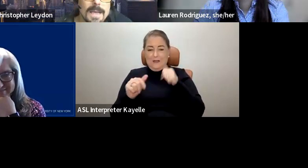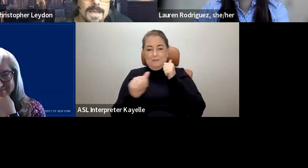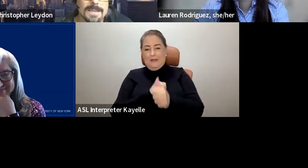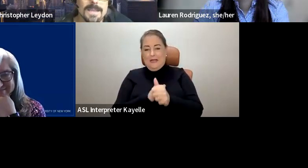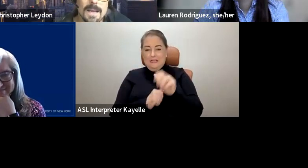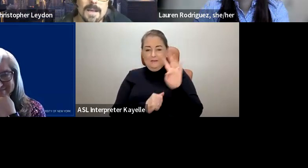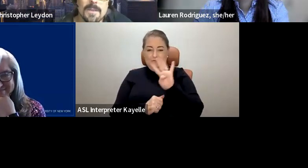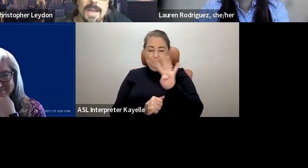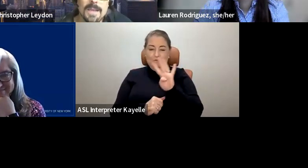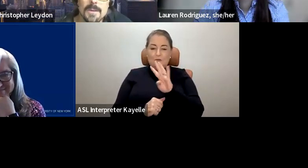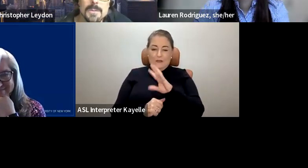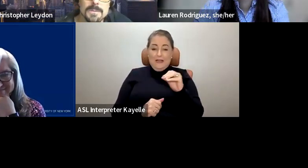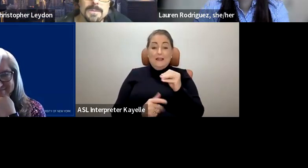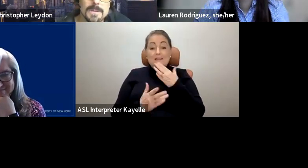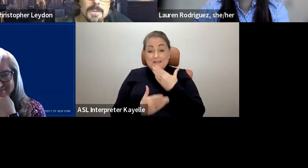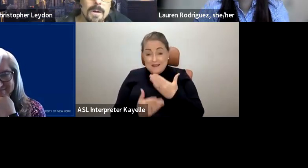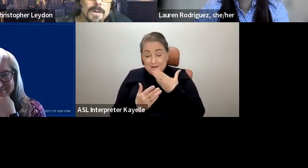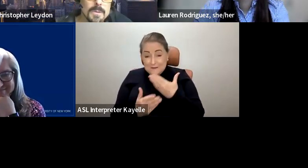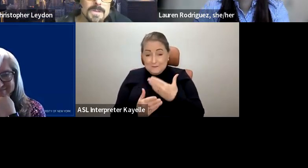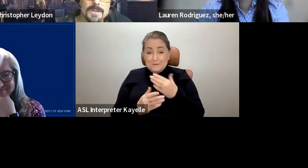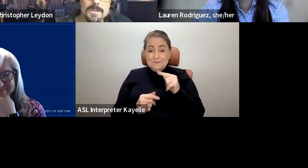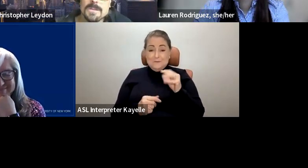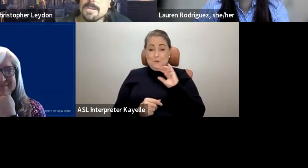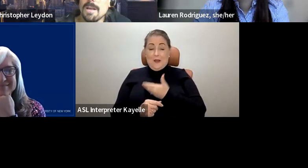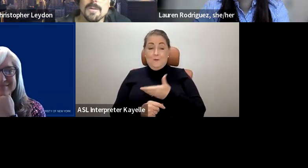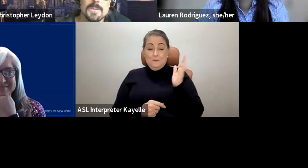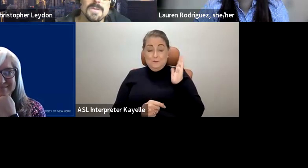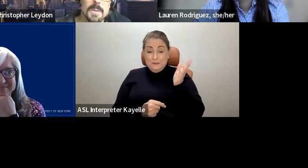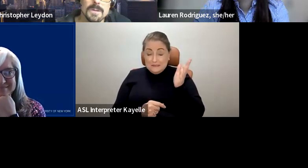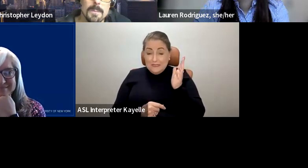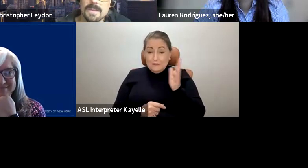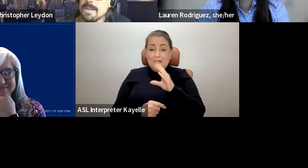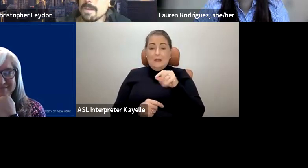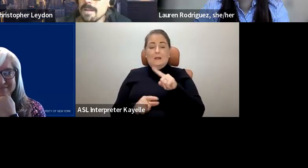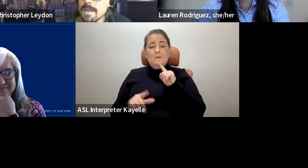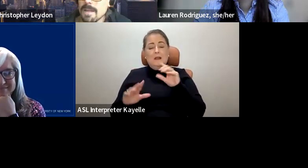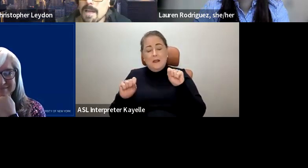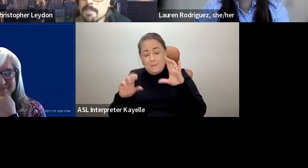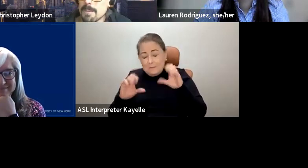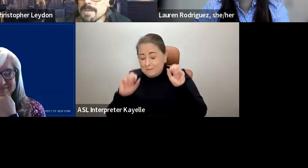and thank you to our presenters. This has been amazing, and I am